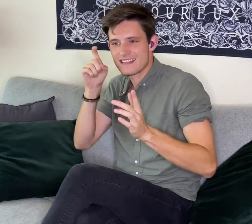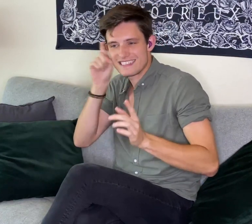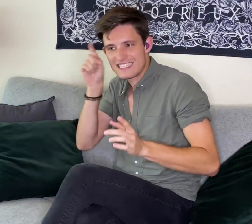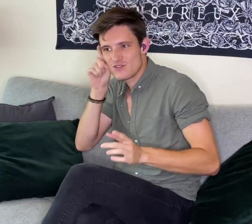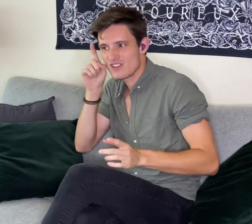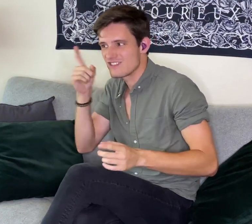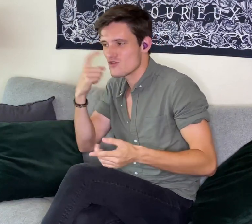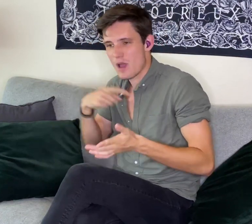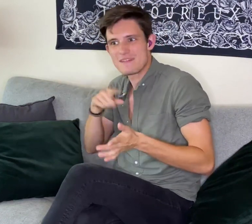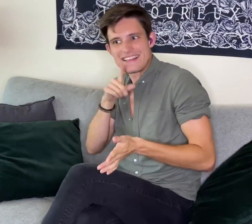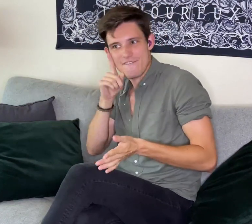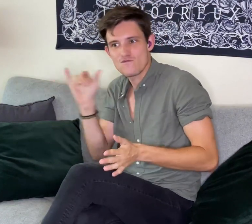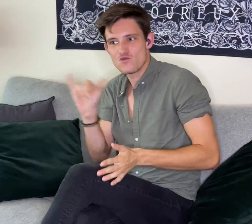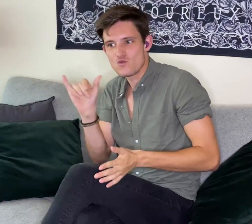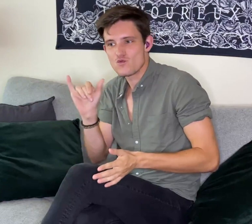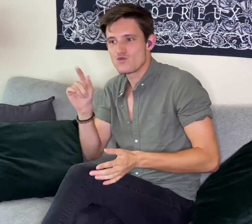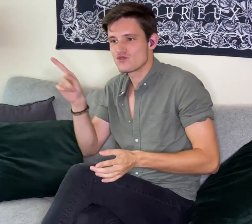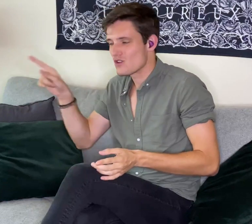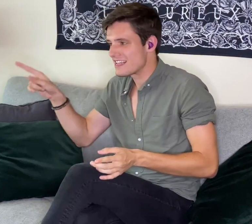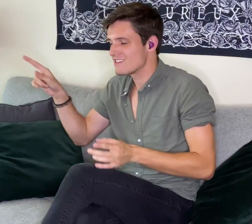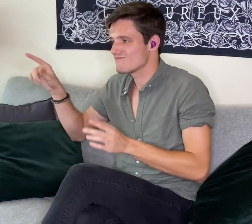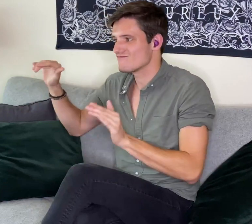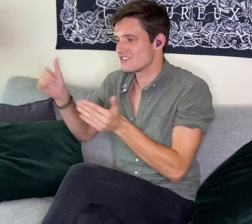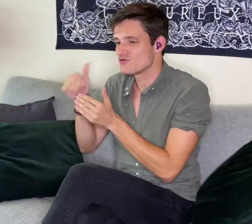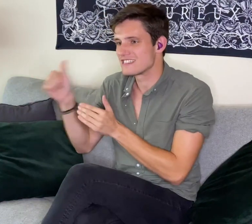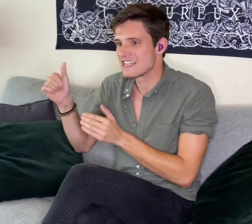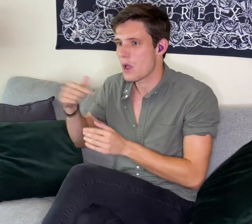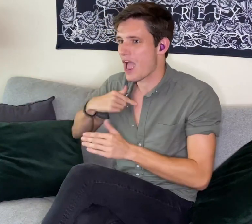after the group noticed I was deaf too.